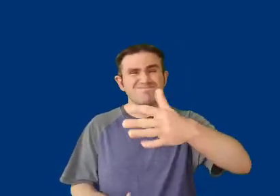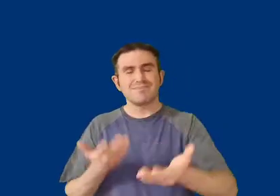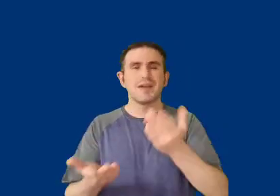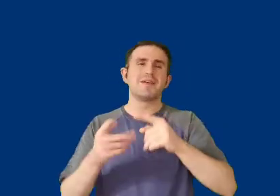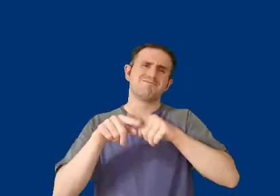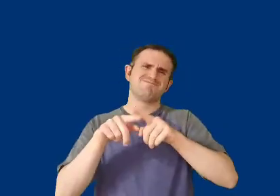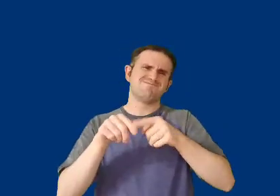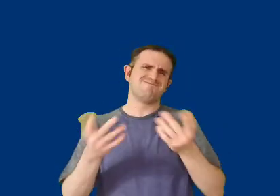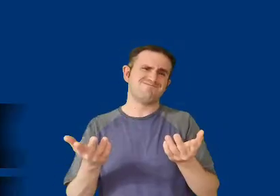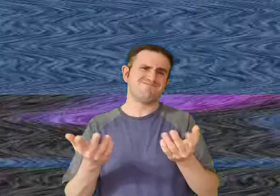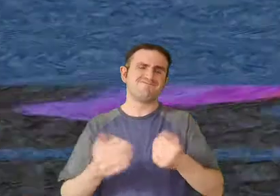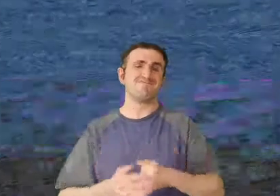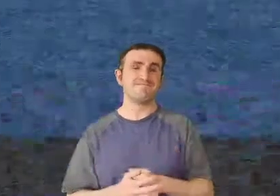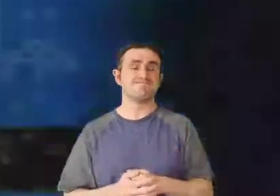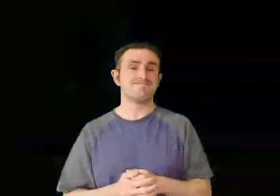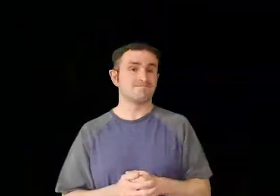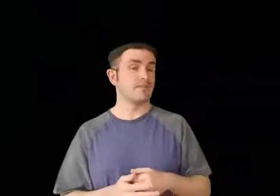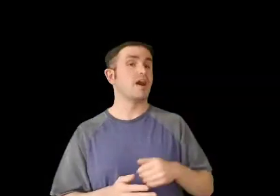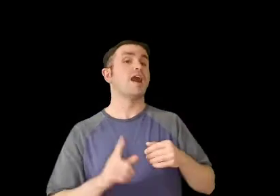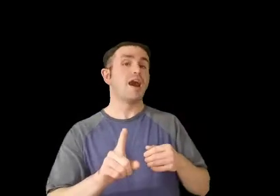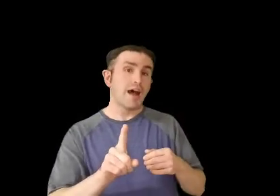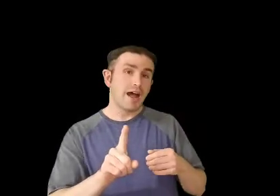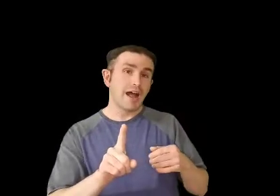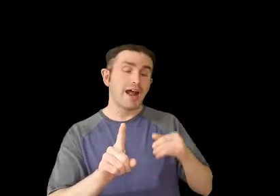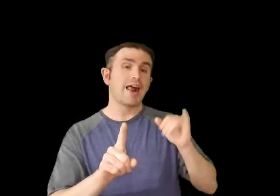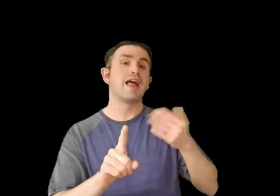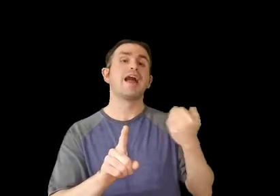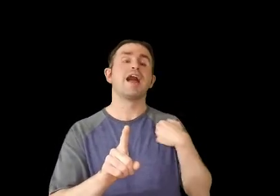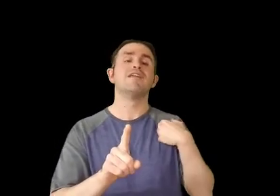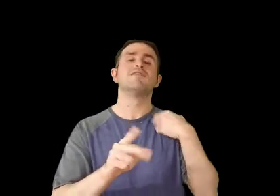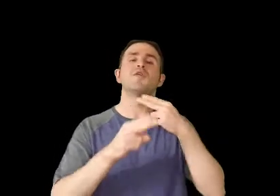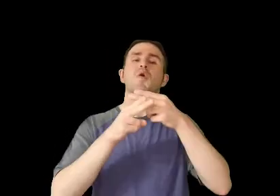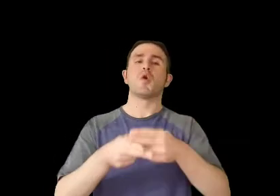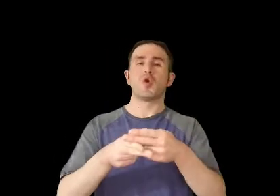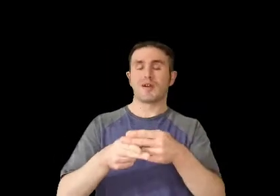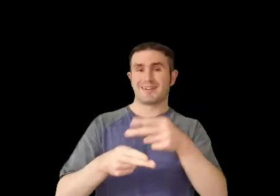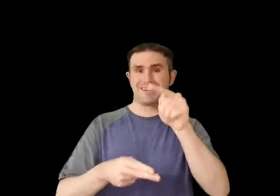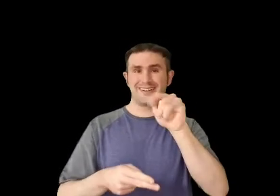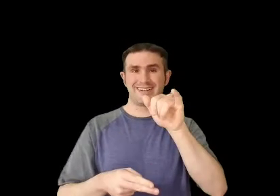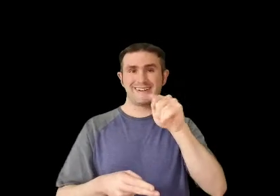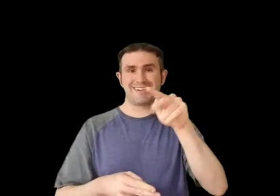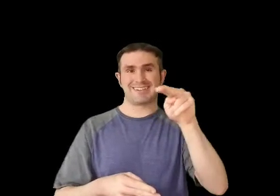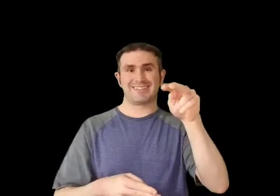Maybe... depends... but, that's where you have what are referred to as tints